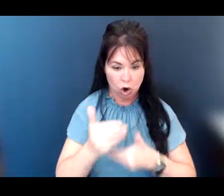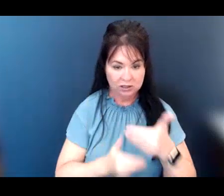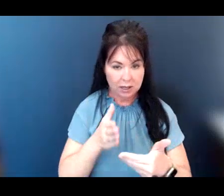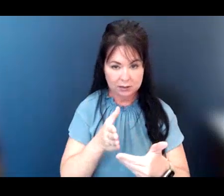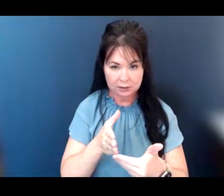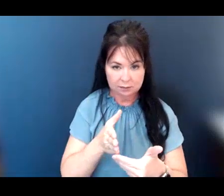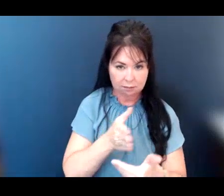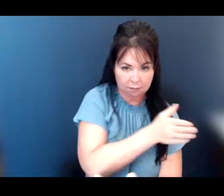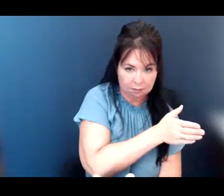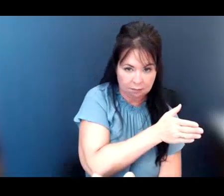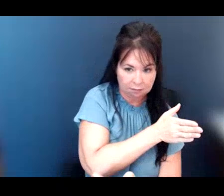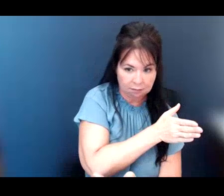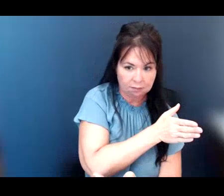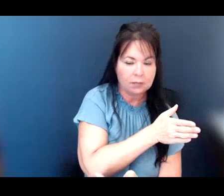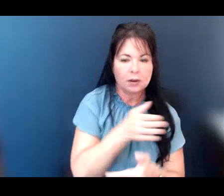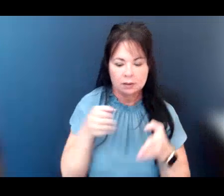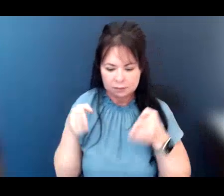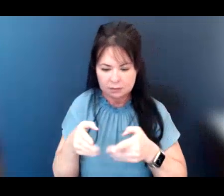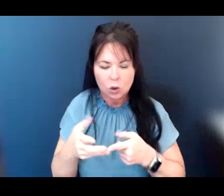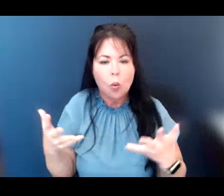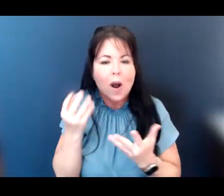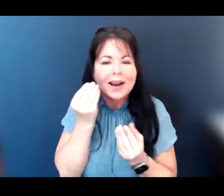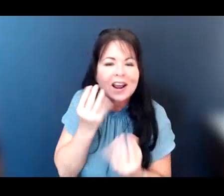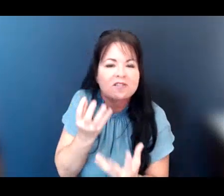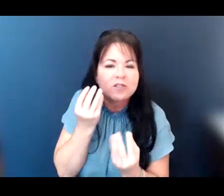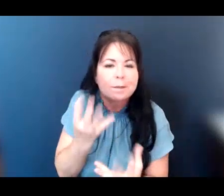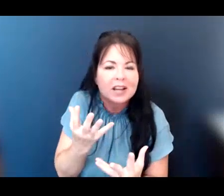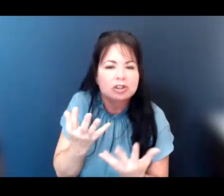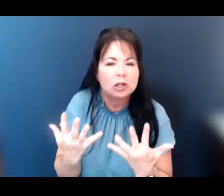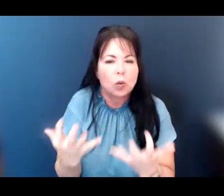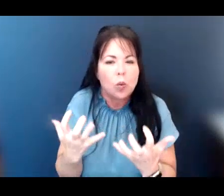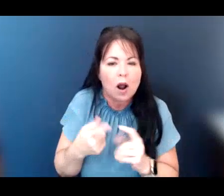we're hoping to get from the test. And a lot of that is centered around navigation.